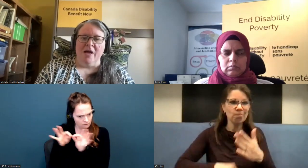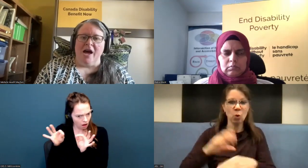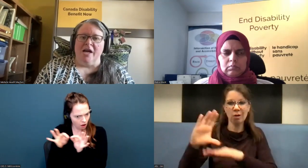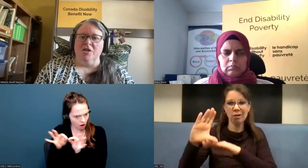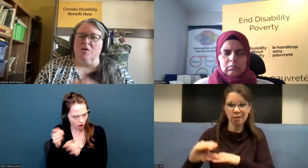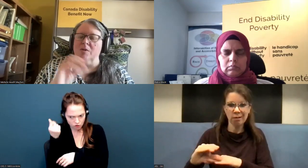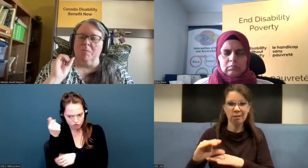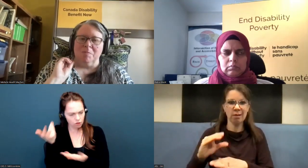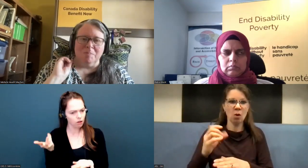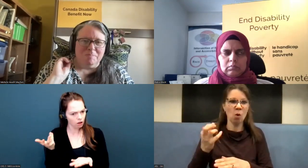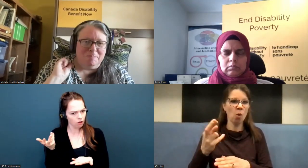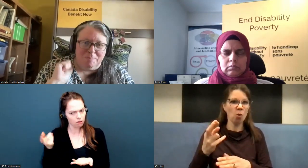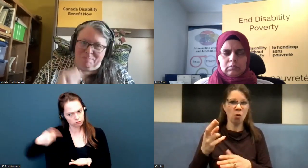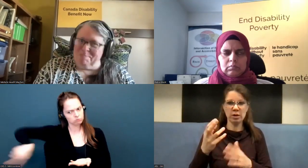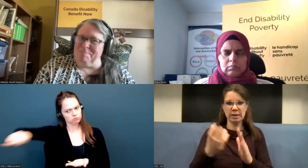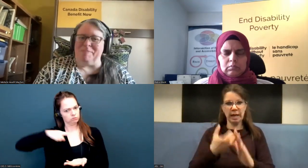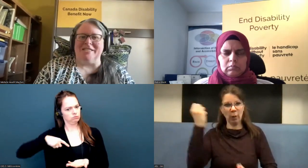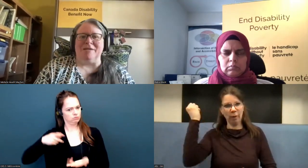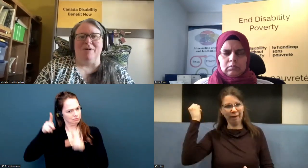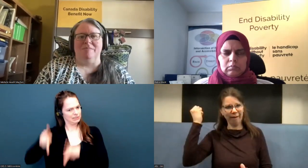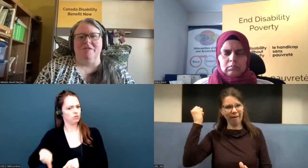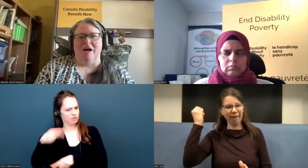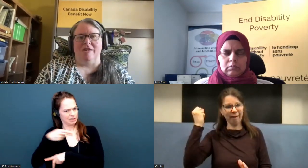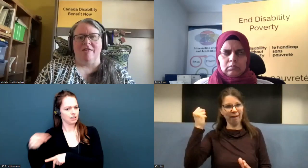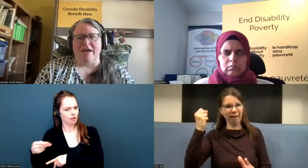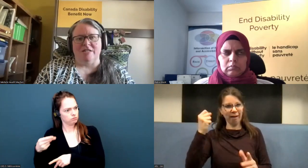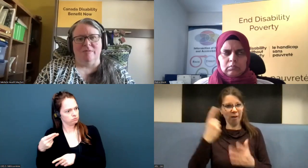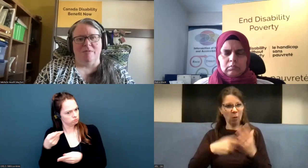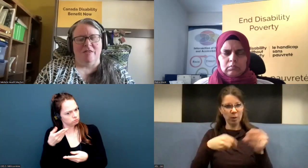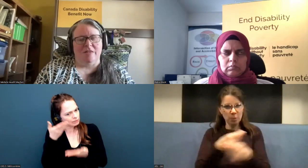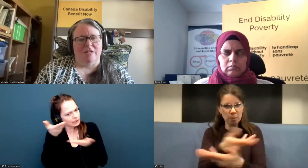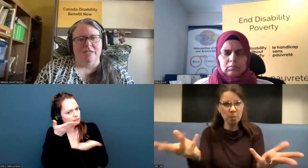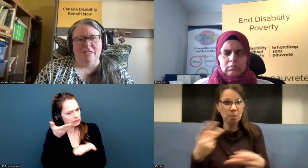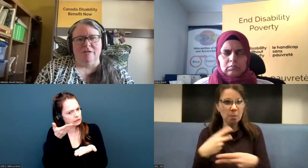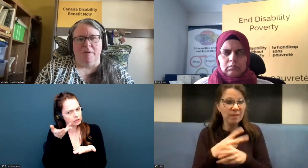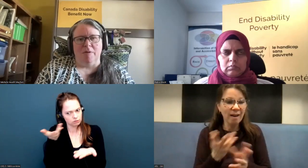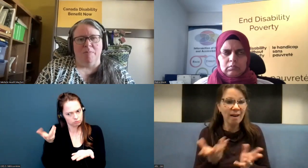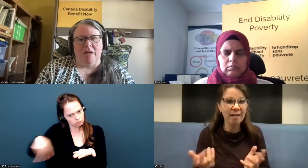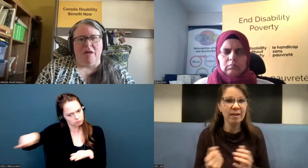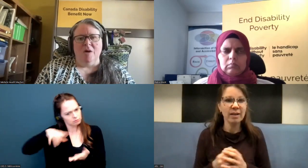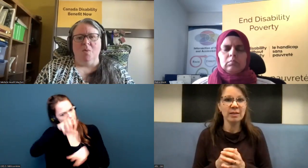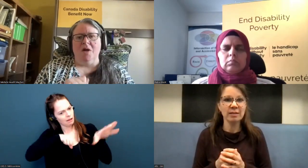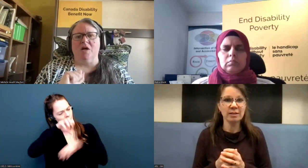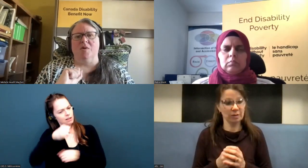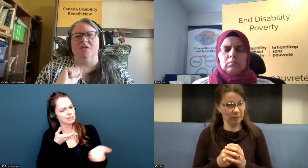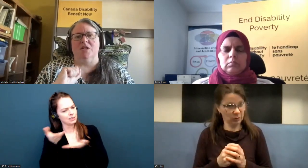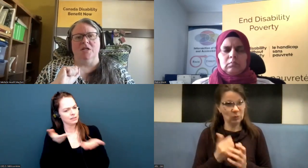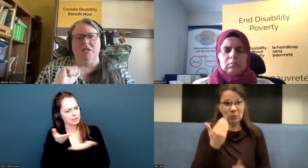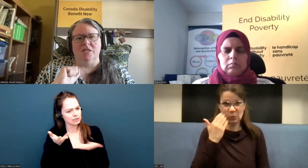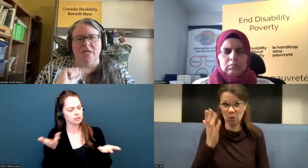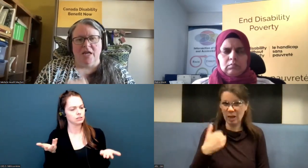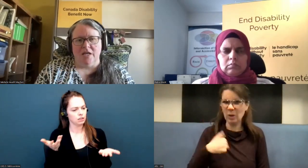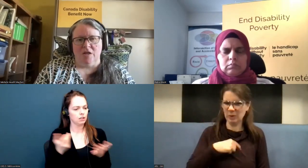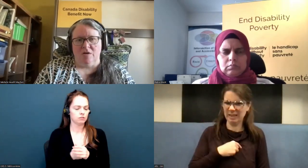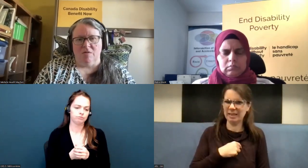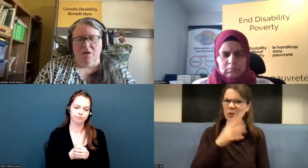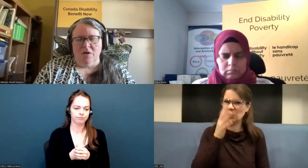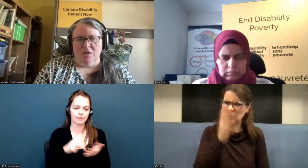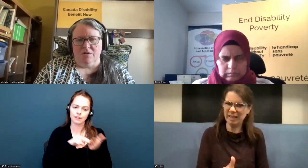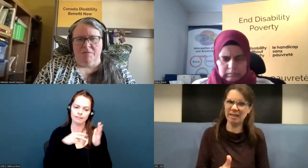YOU CAN BET YOUR BOTTOM DOLLAR THAT THAT IS SOMETHING AT DWP THAT WE ARE GOING TO CONTINUE